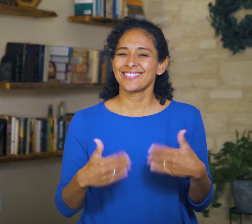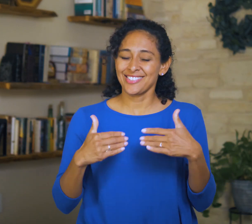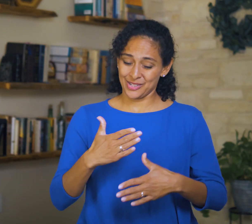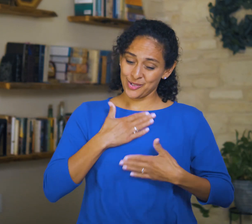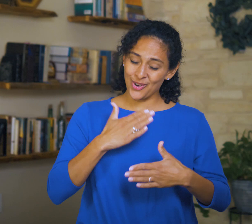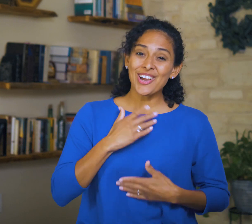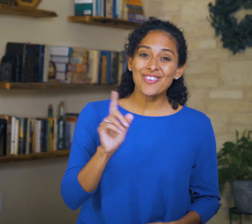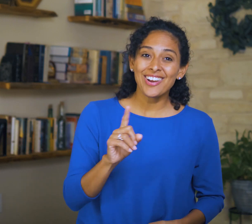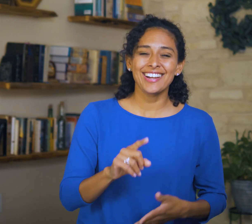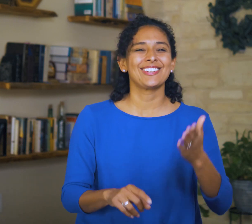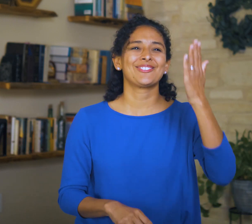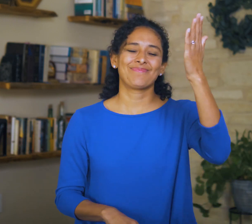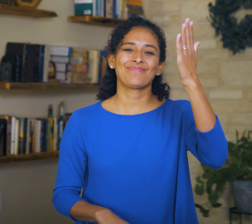He is where the joy is!